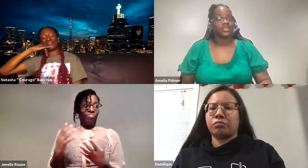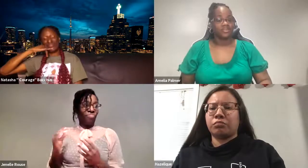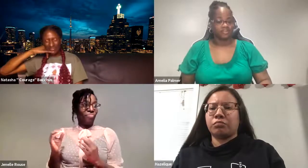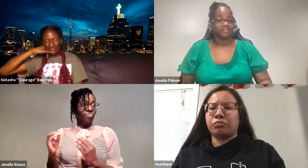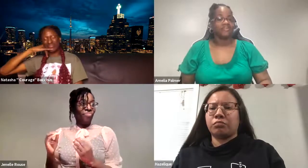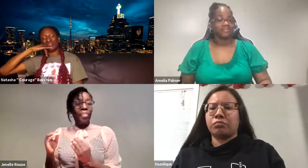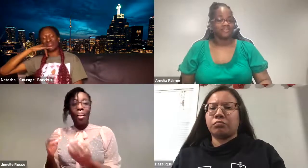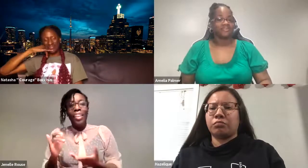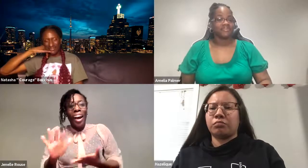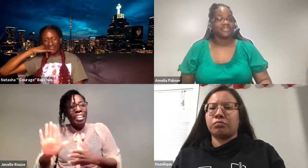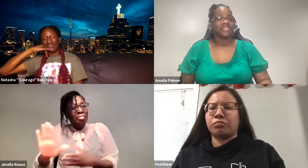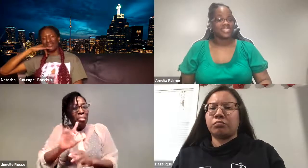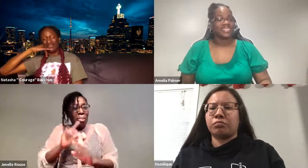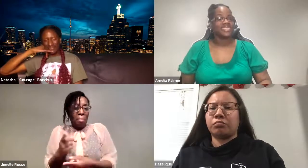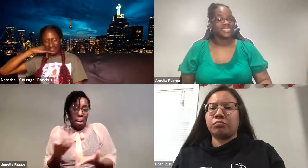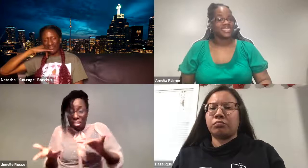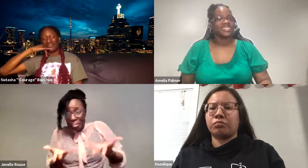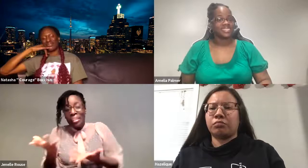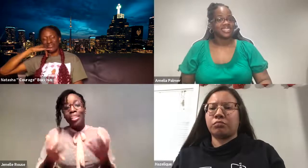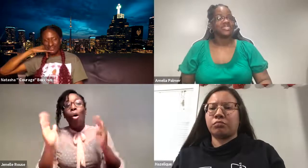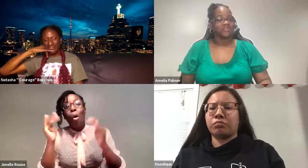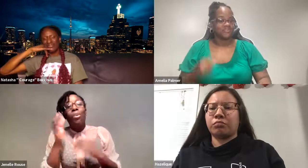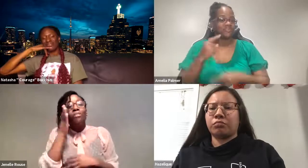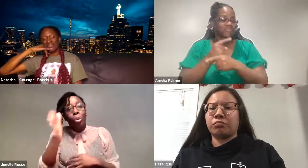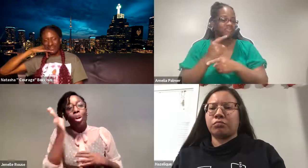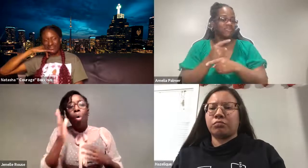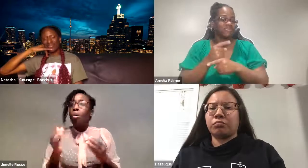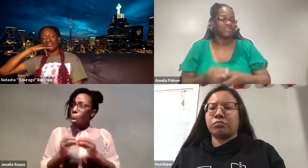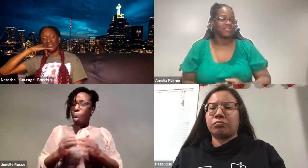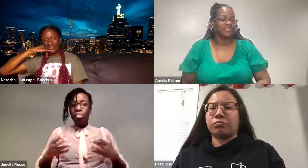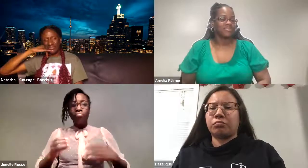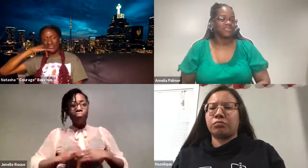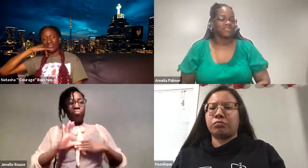i'm like yes teach me teach me! they teach me sometimes they think i'm a little over eager but